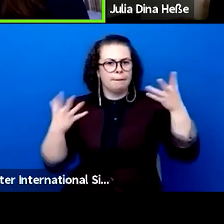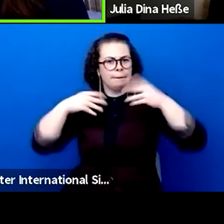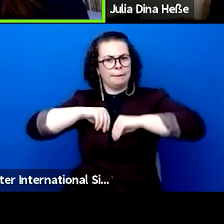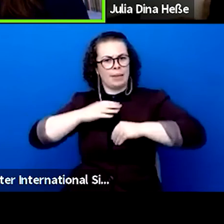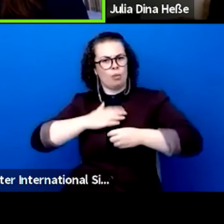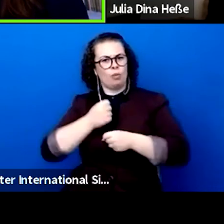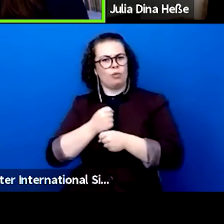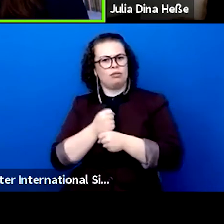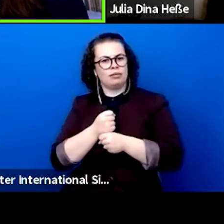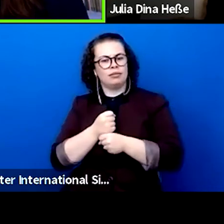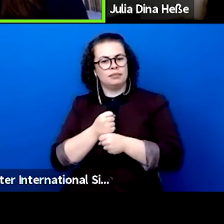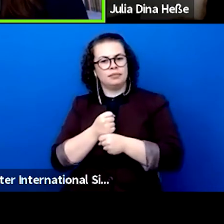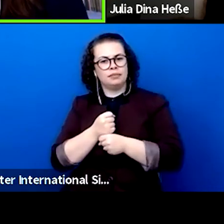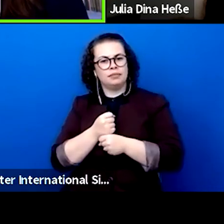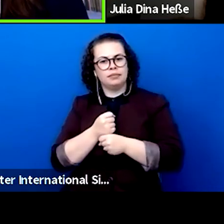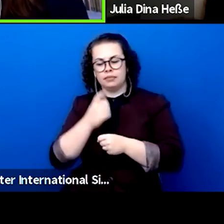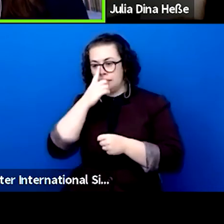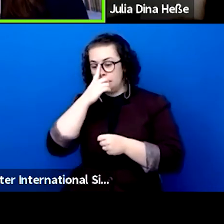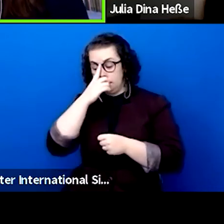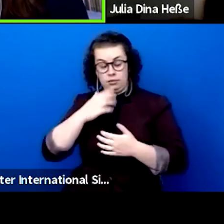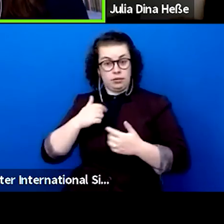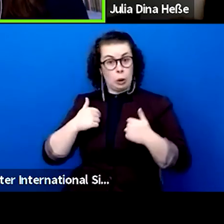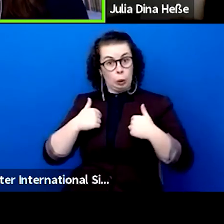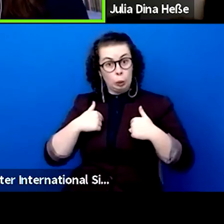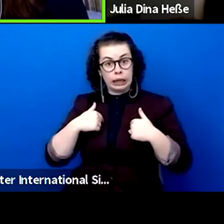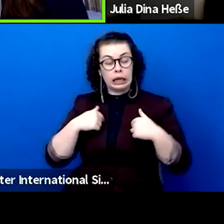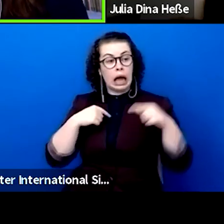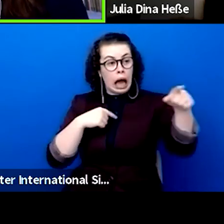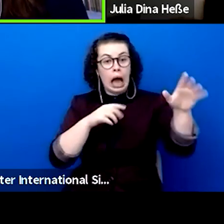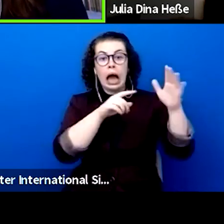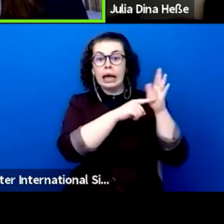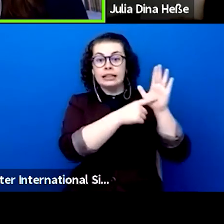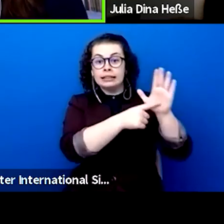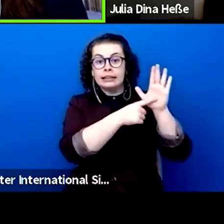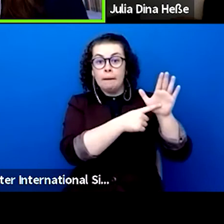we have to personalize our solutions, we have to look at our own context and what's going to work